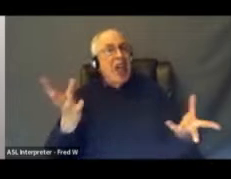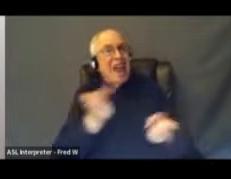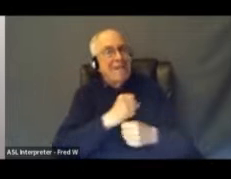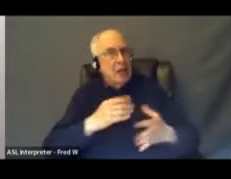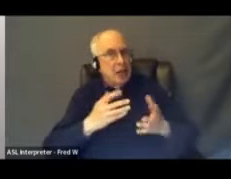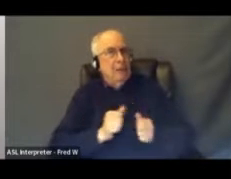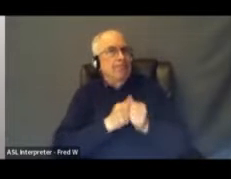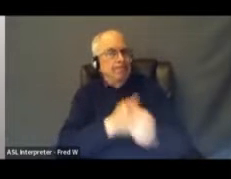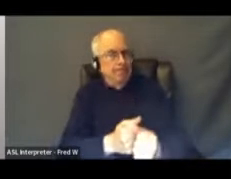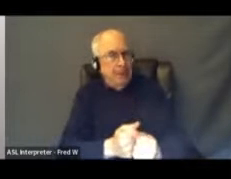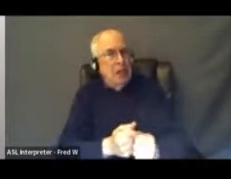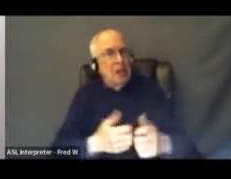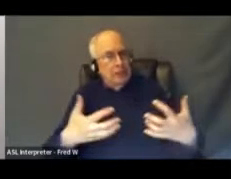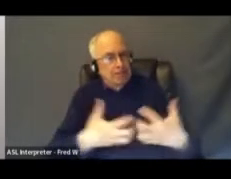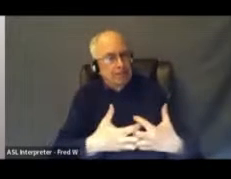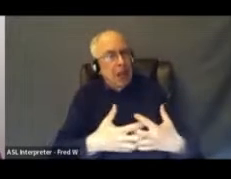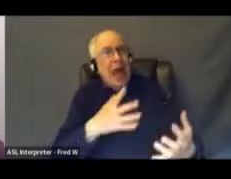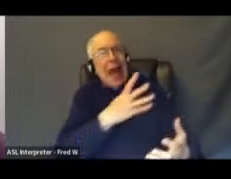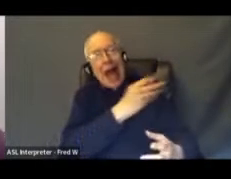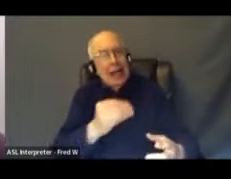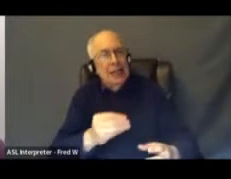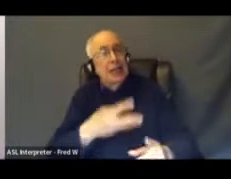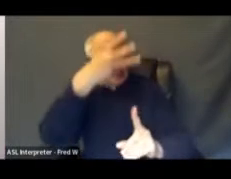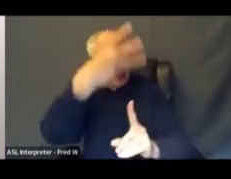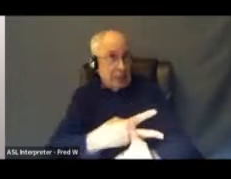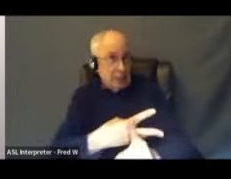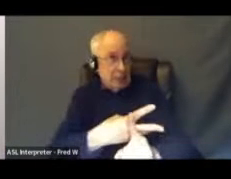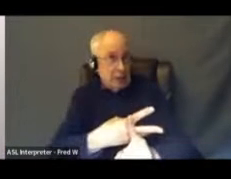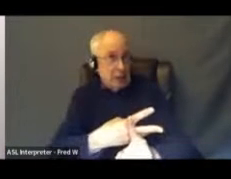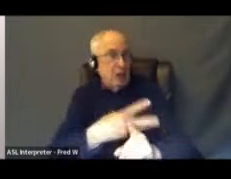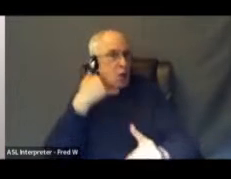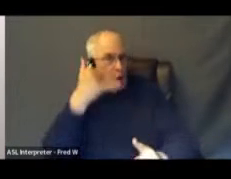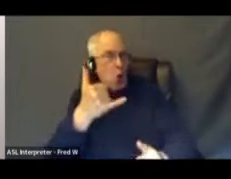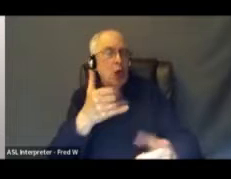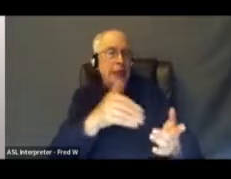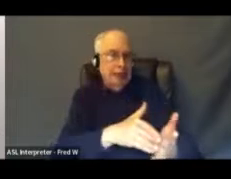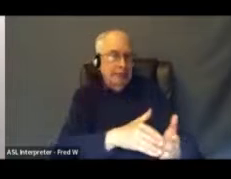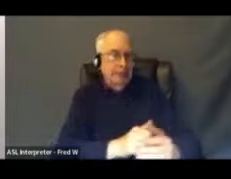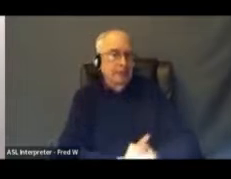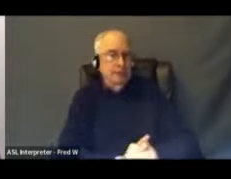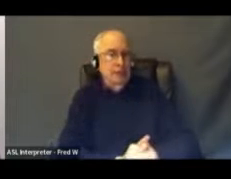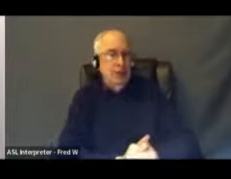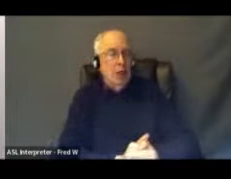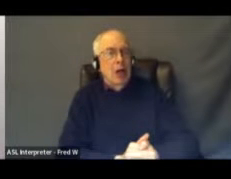then we also check in with them in six months. Survivors are also welcome to enjoy and engage